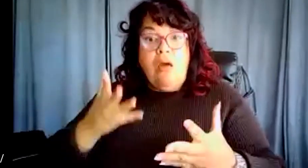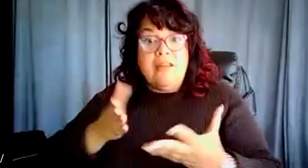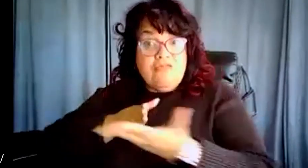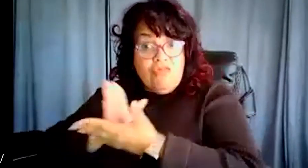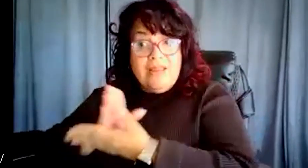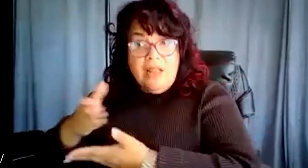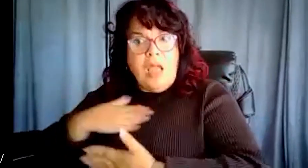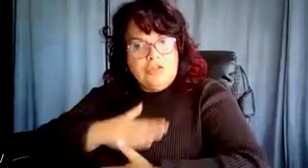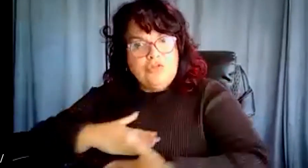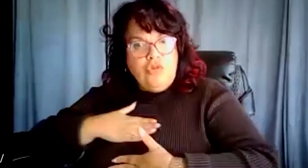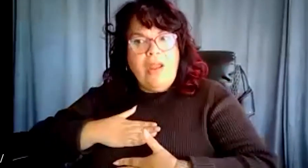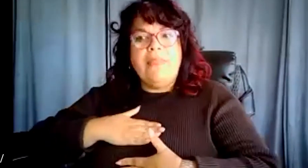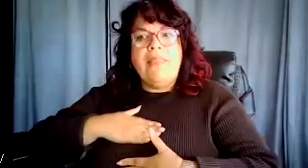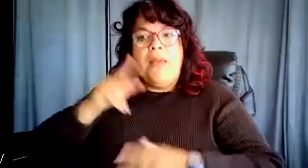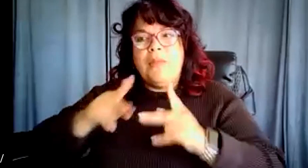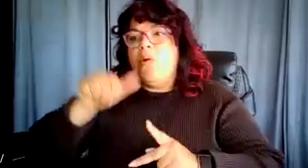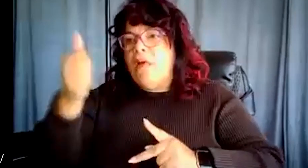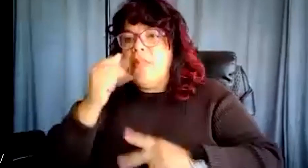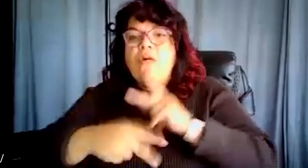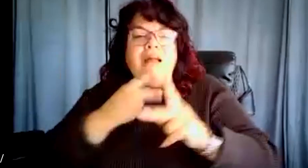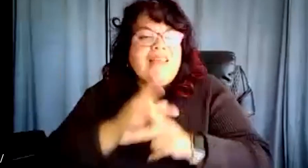I enjoy that people with other types of disabilities,